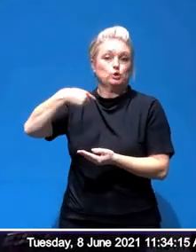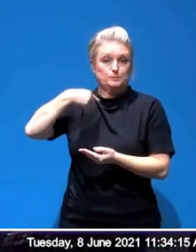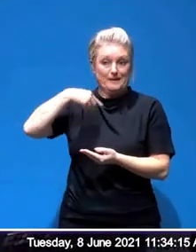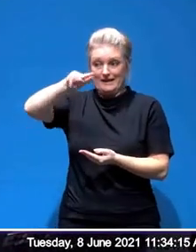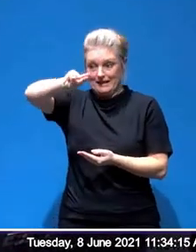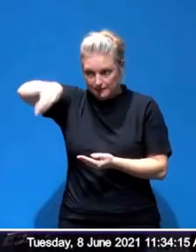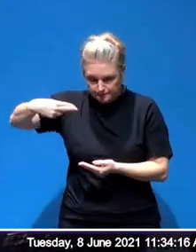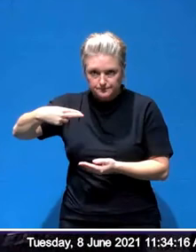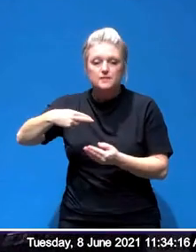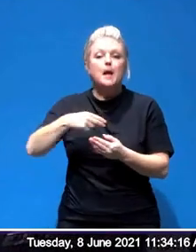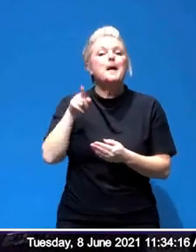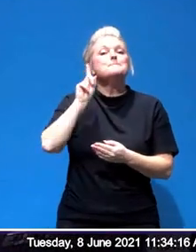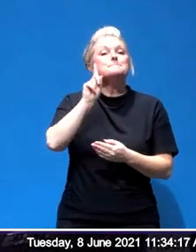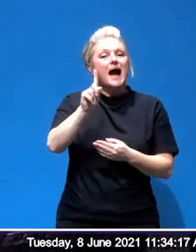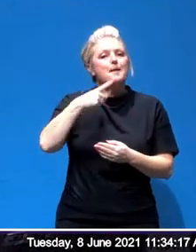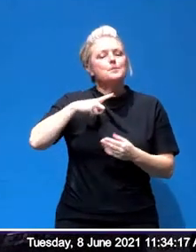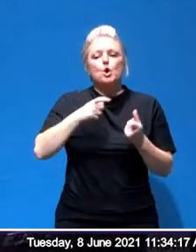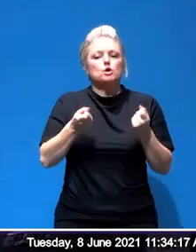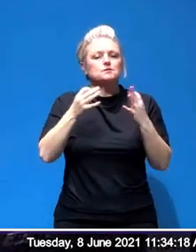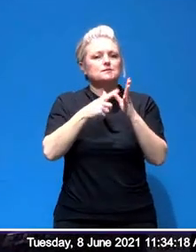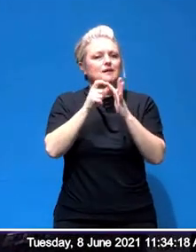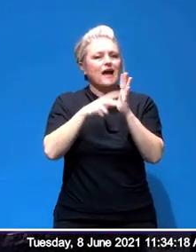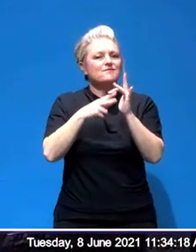an administration order. But neither did they.